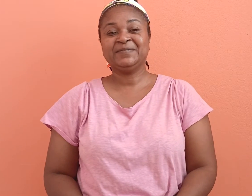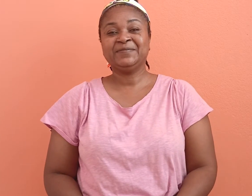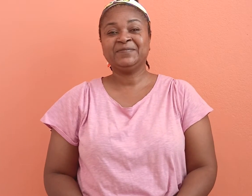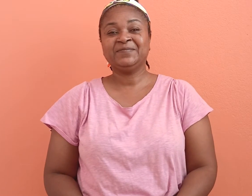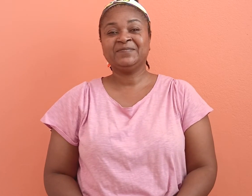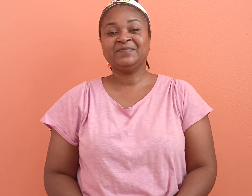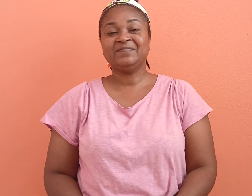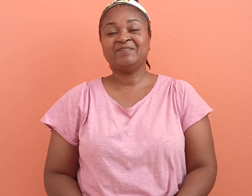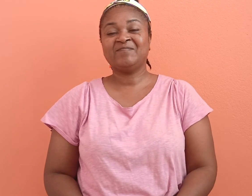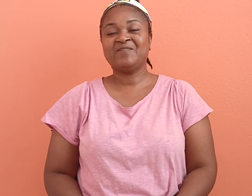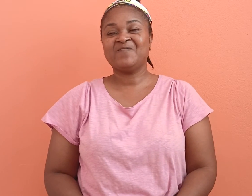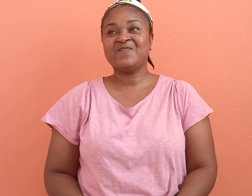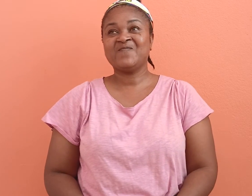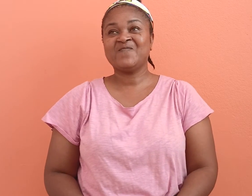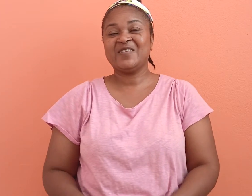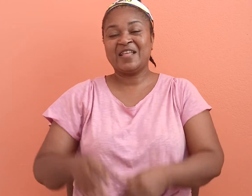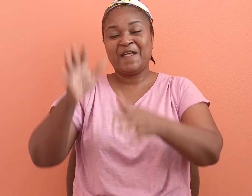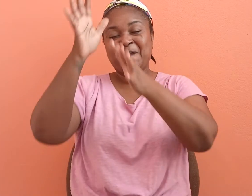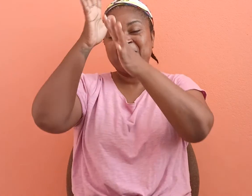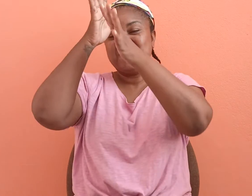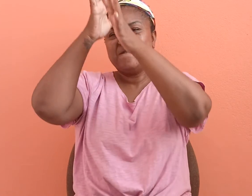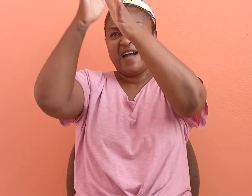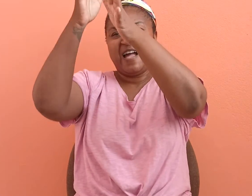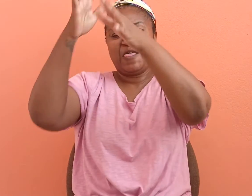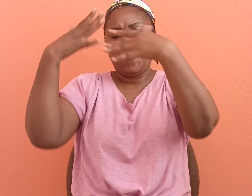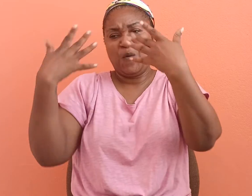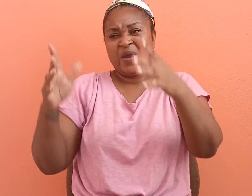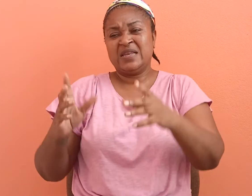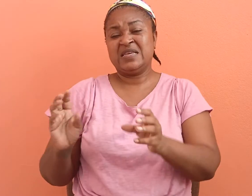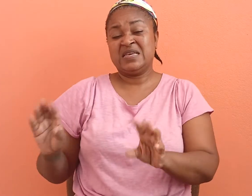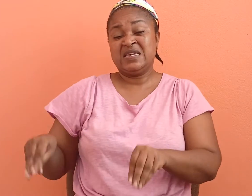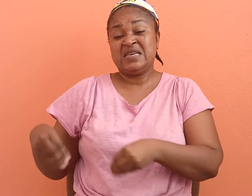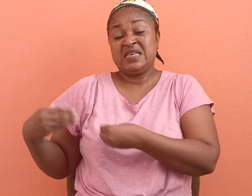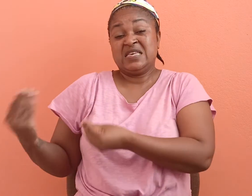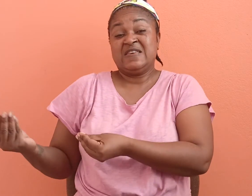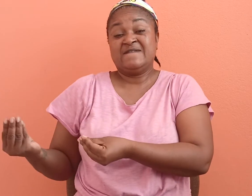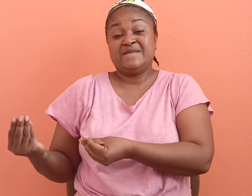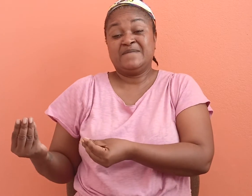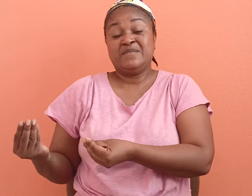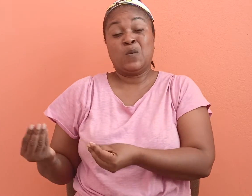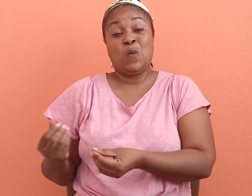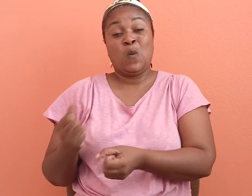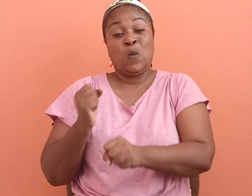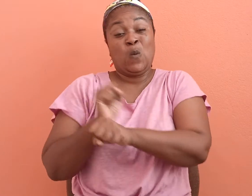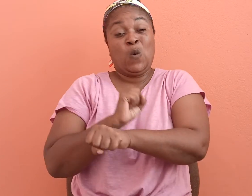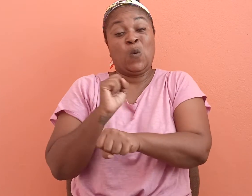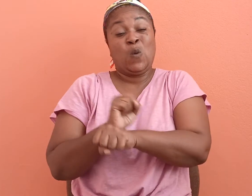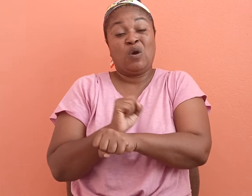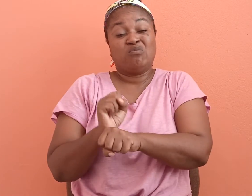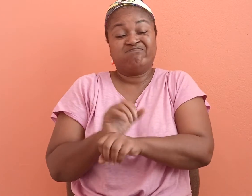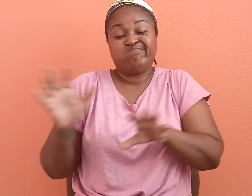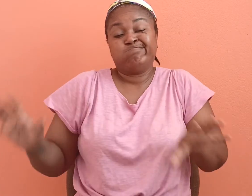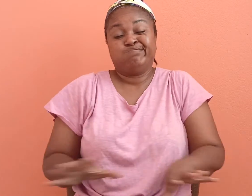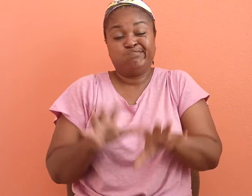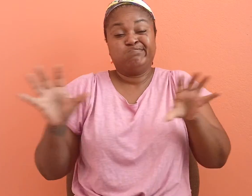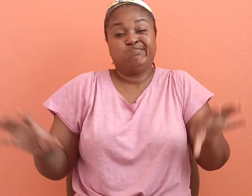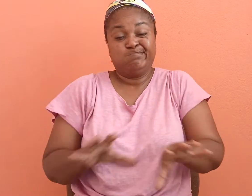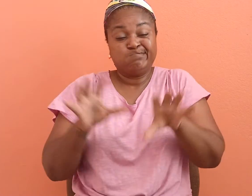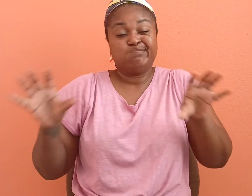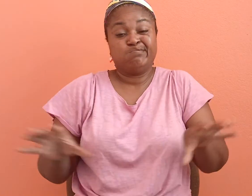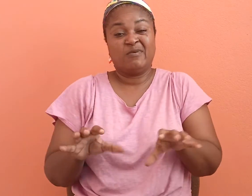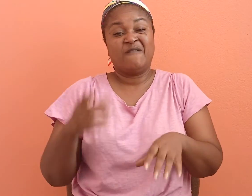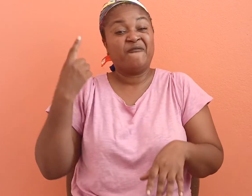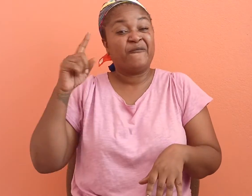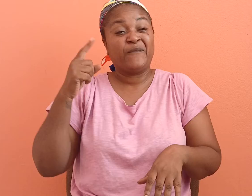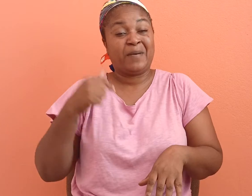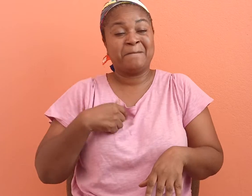Father has given me works to do so that I might complete them.